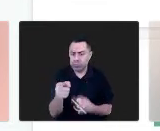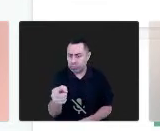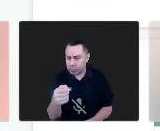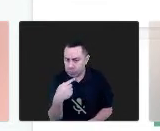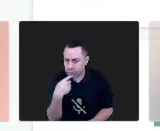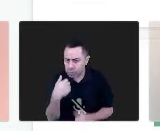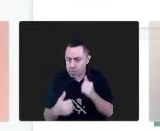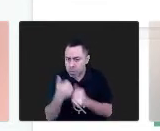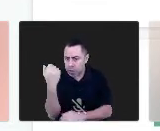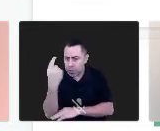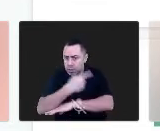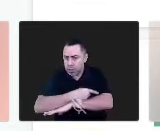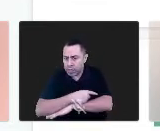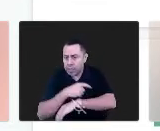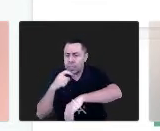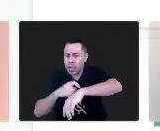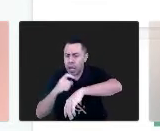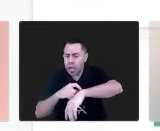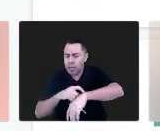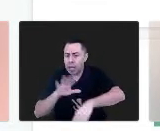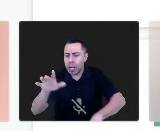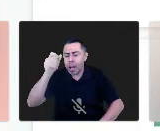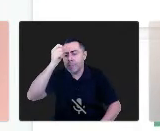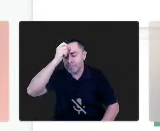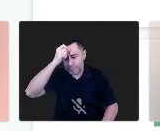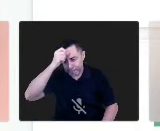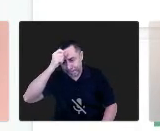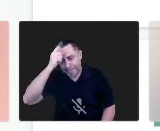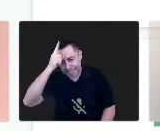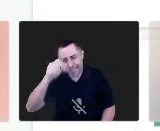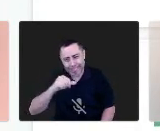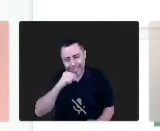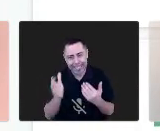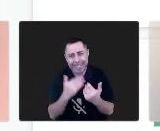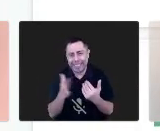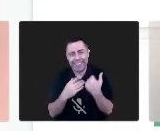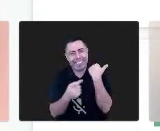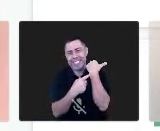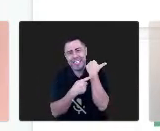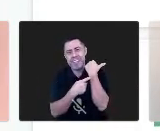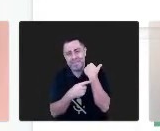um i totally understand you it's it's i know it's not easy um so so there's a couple ways to